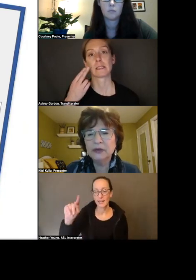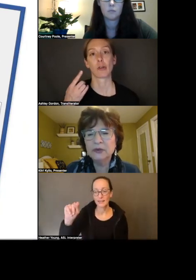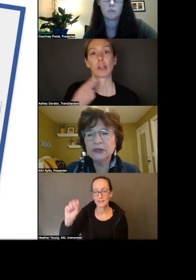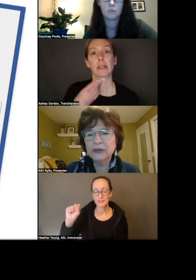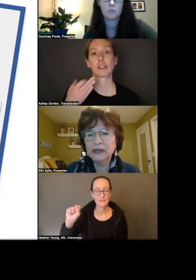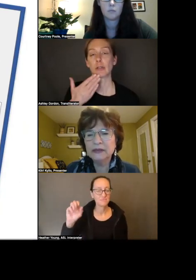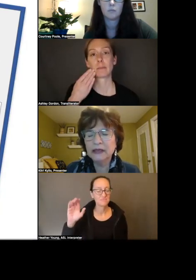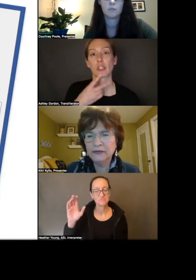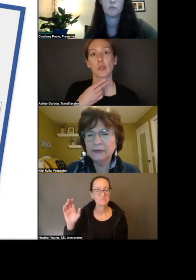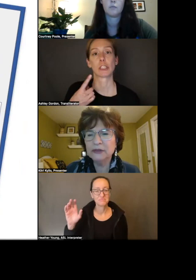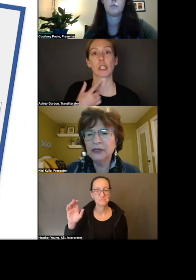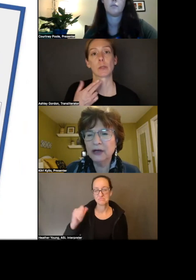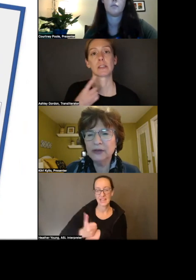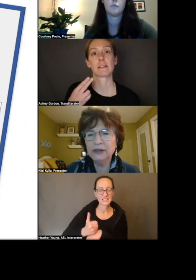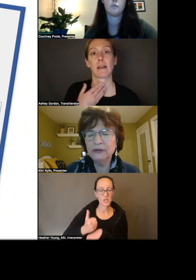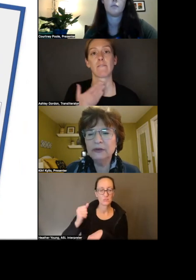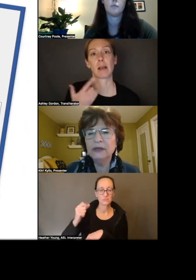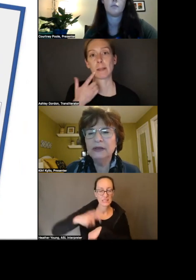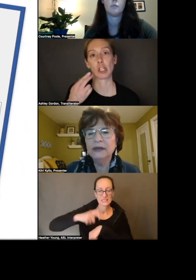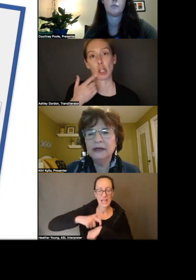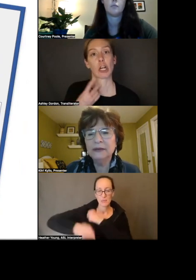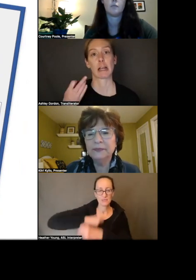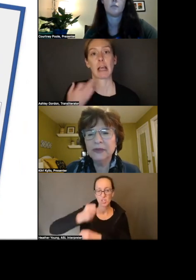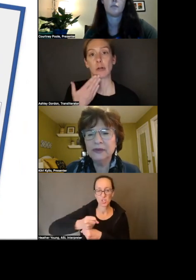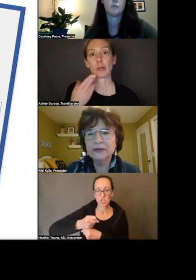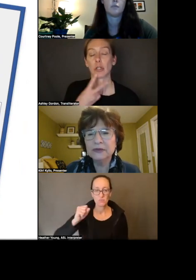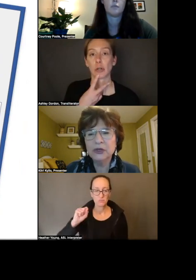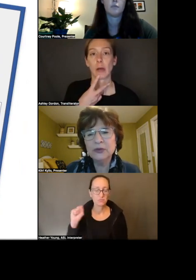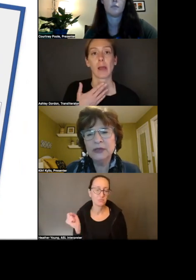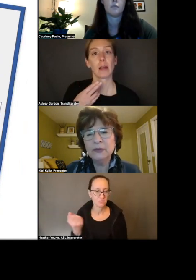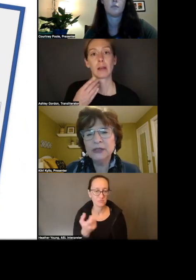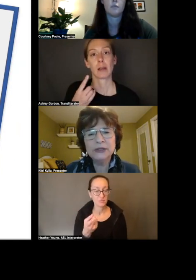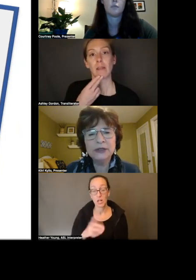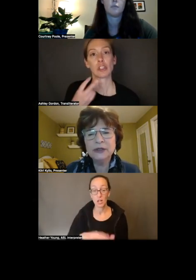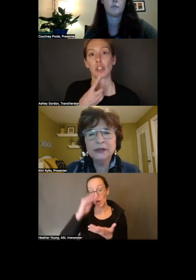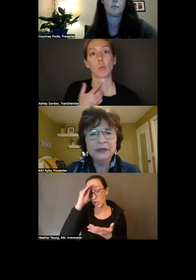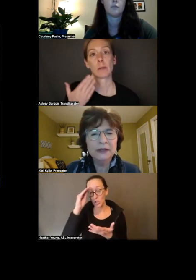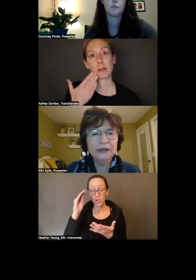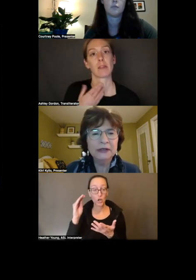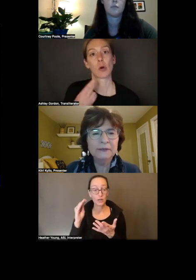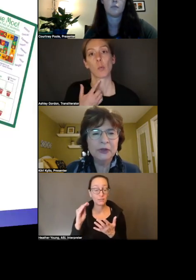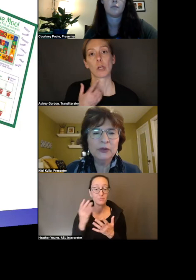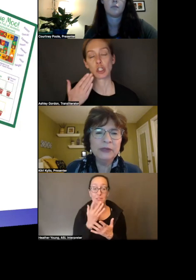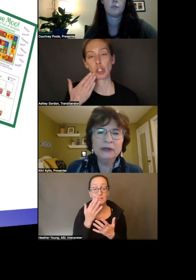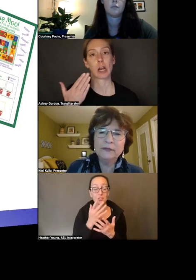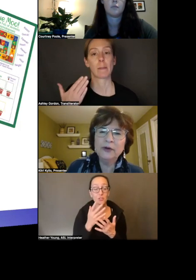with kids and families learning how to cue. And there's "Cue with Me in the Winter" and "Cue with Me in the Fall",